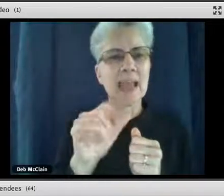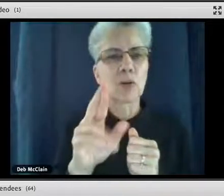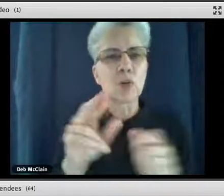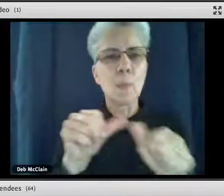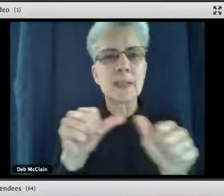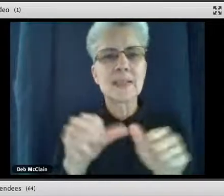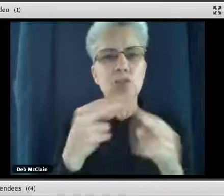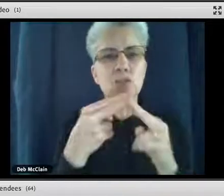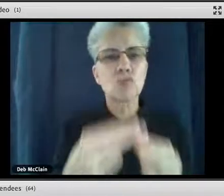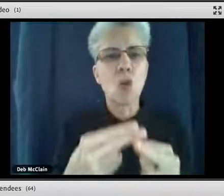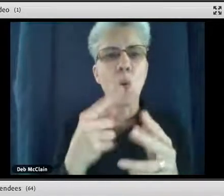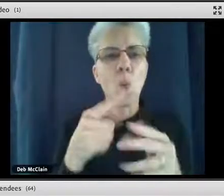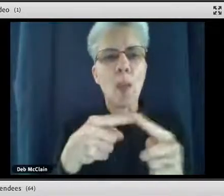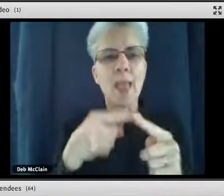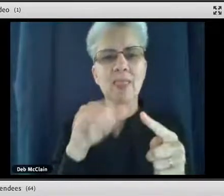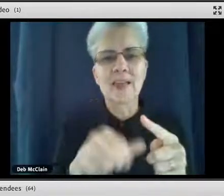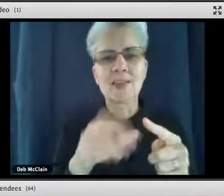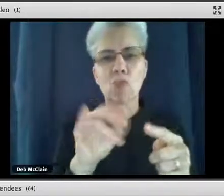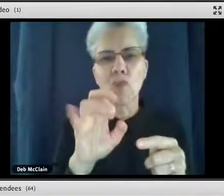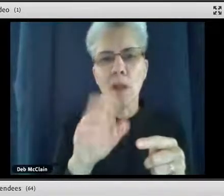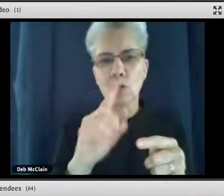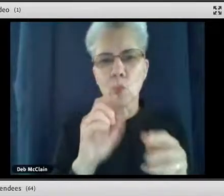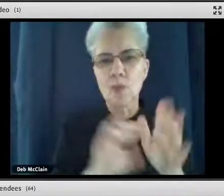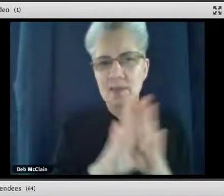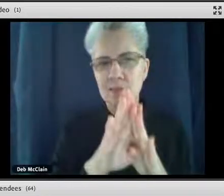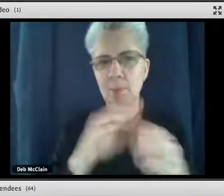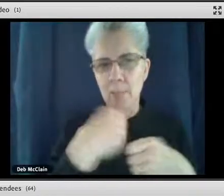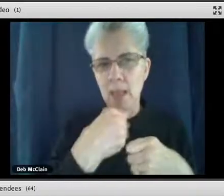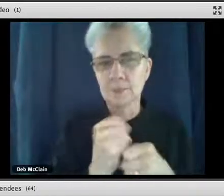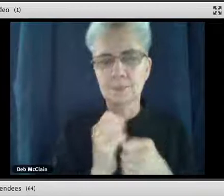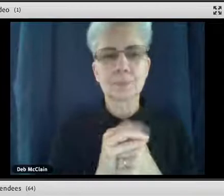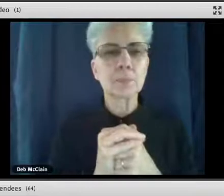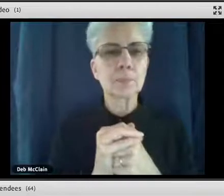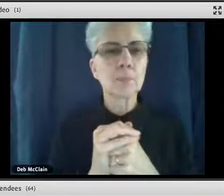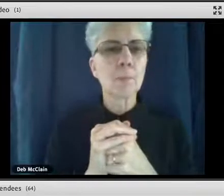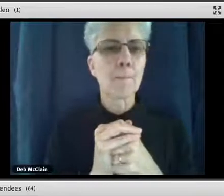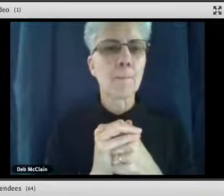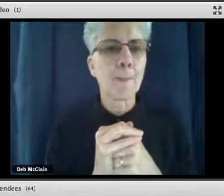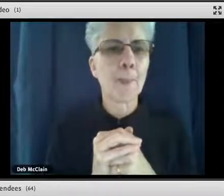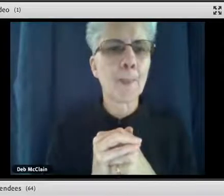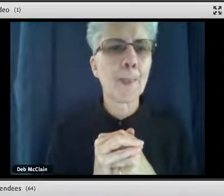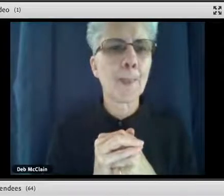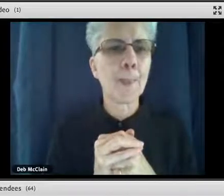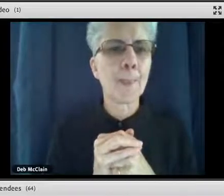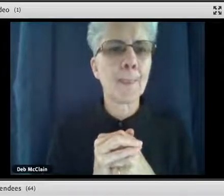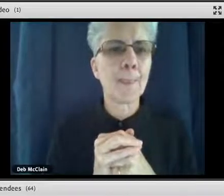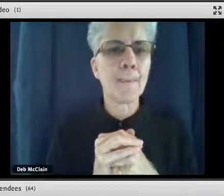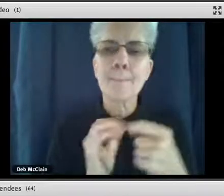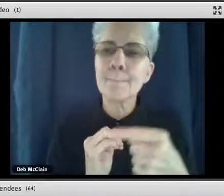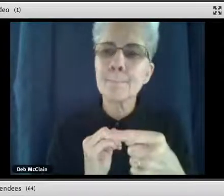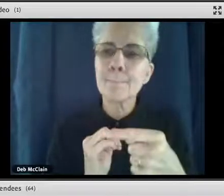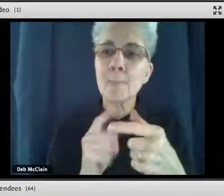that refer to when this record was first dated, entry date.